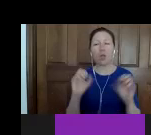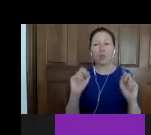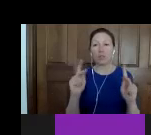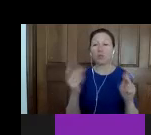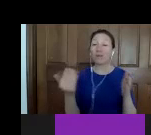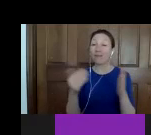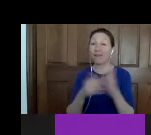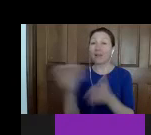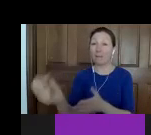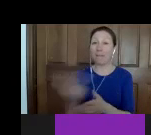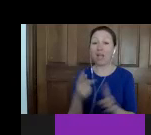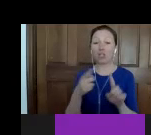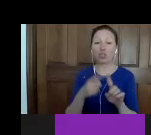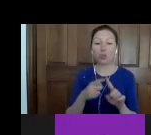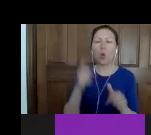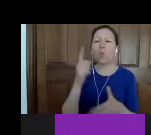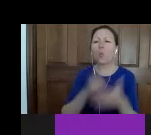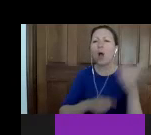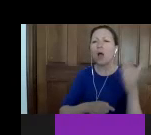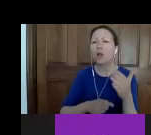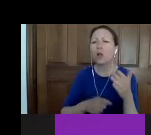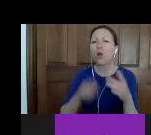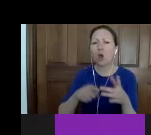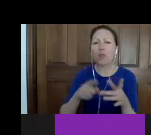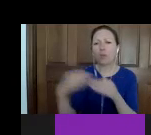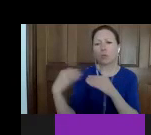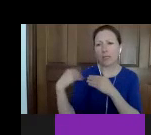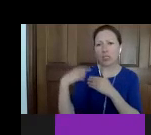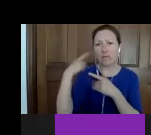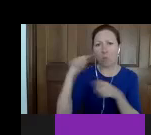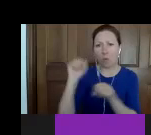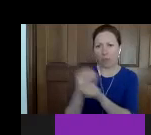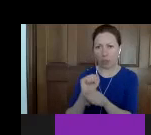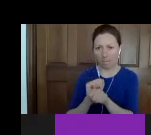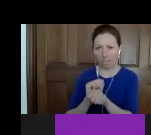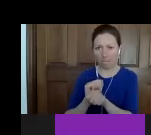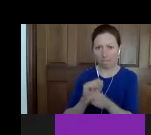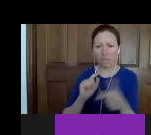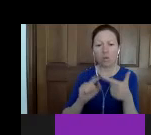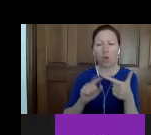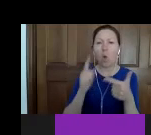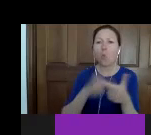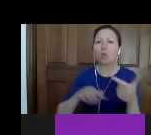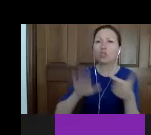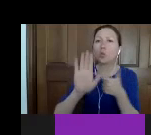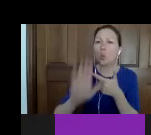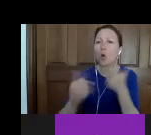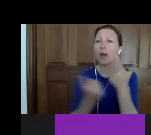are of the job. Look at what your accommodations might need to be at job accommodations network,